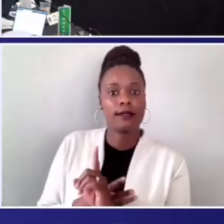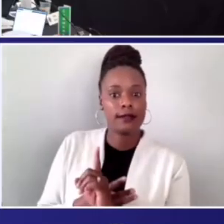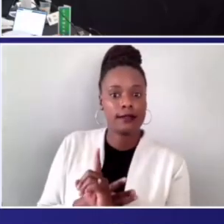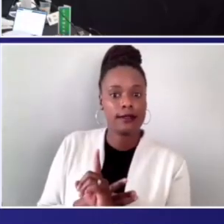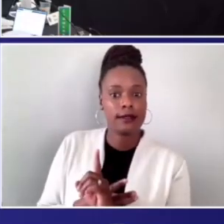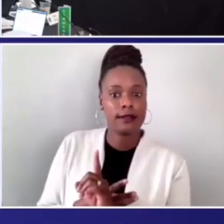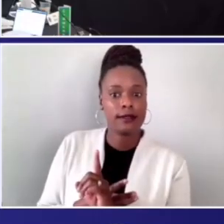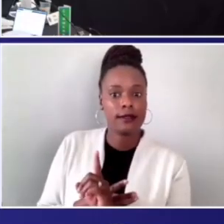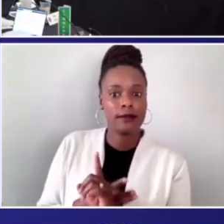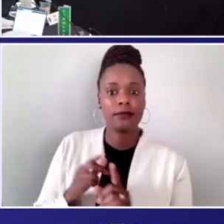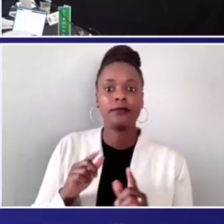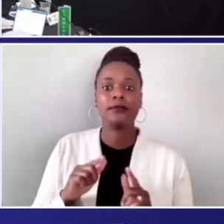That's not being in repayment.